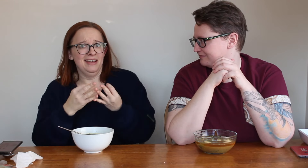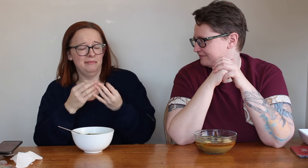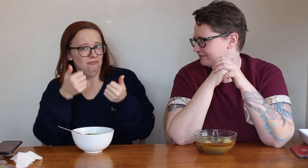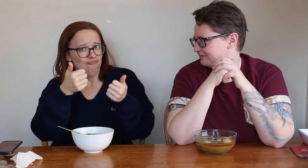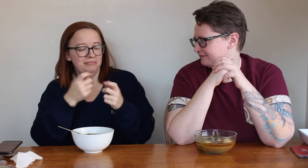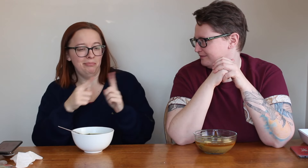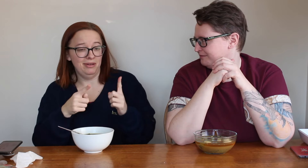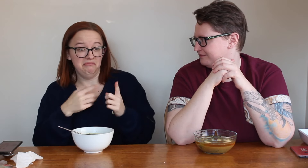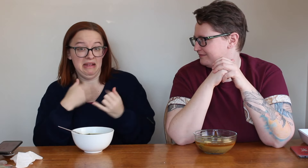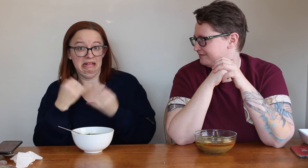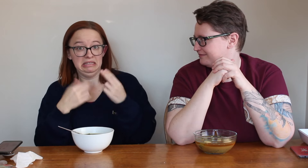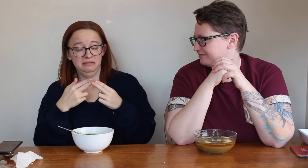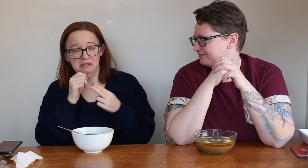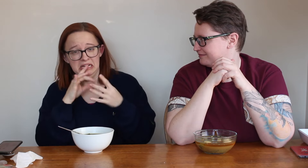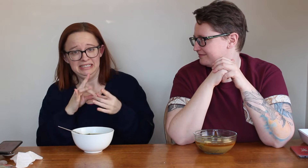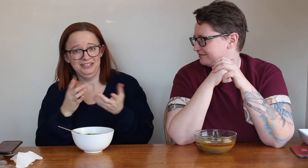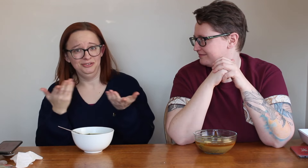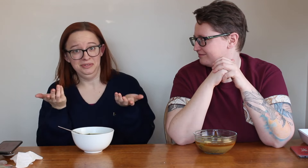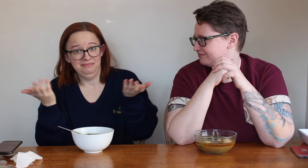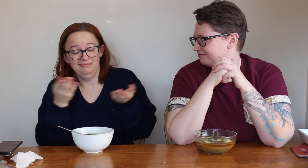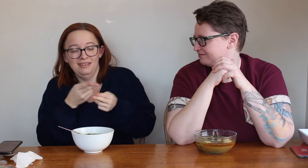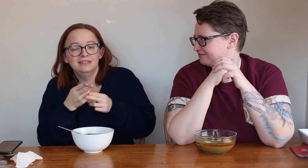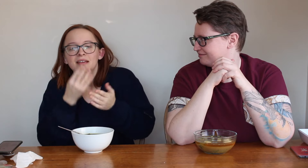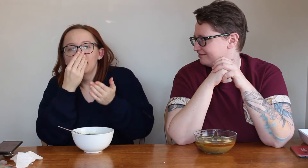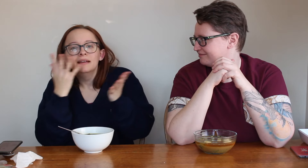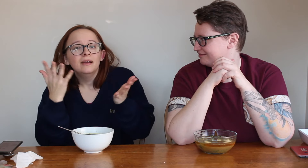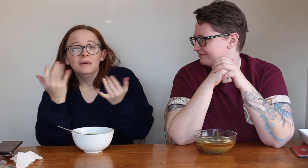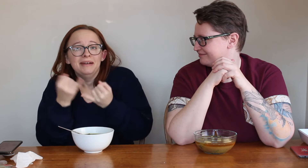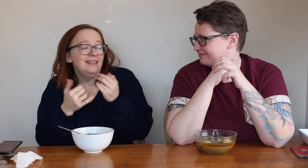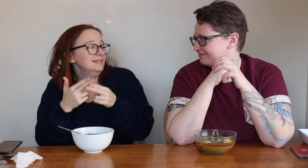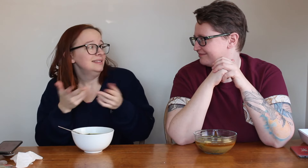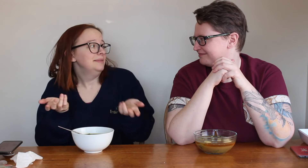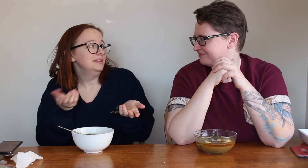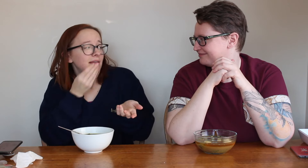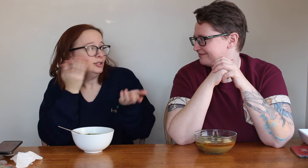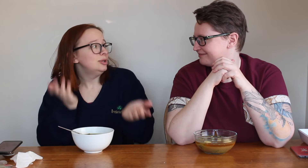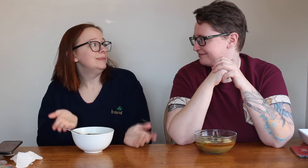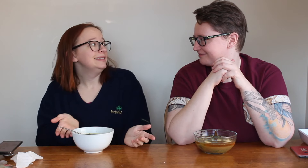and don't. I probably would give him her last name Just because you know I gave birth to him I have that